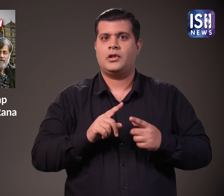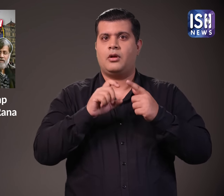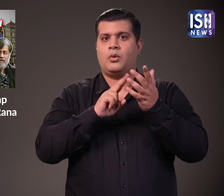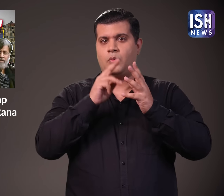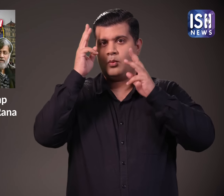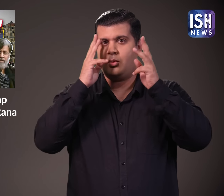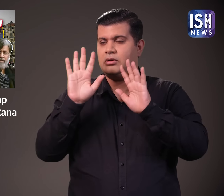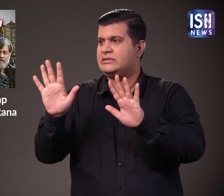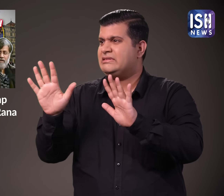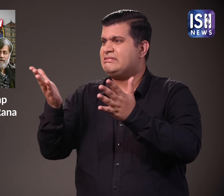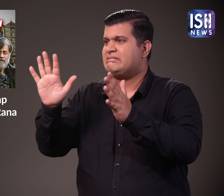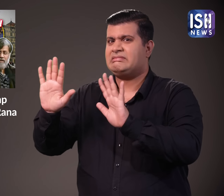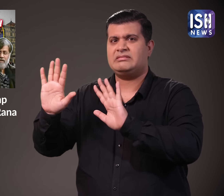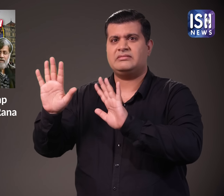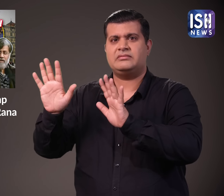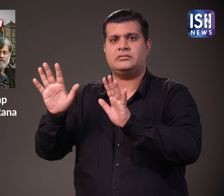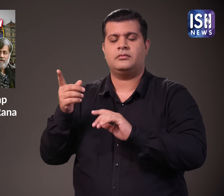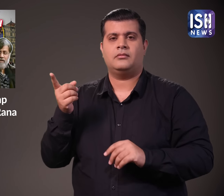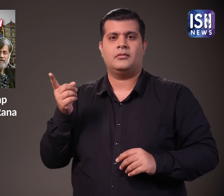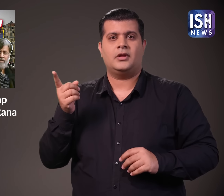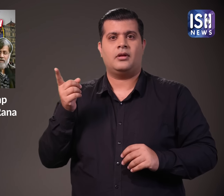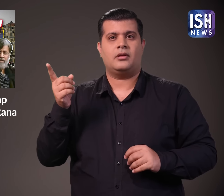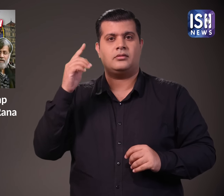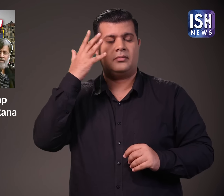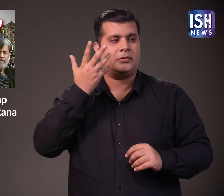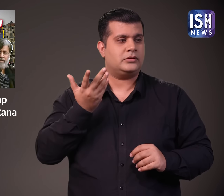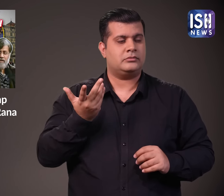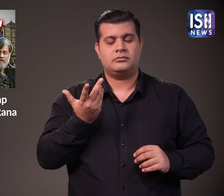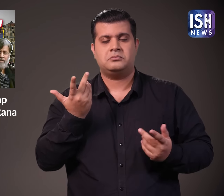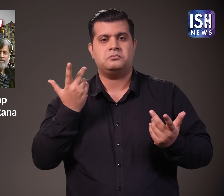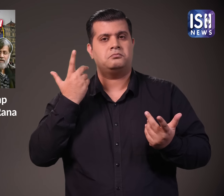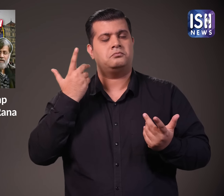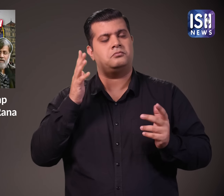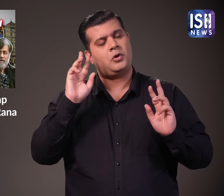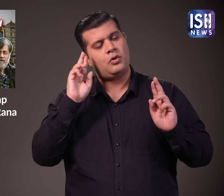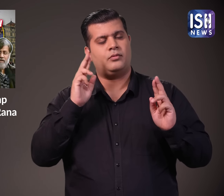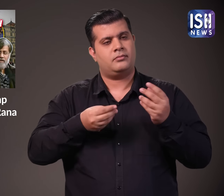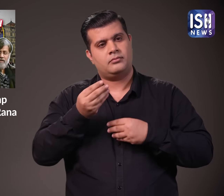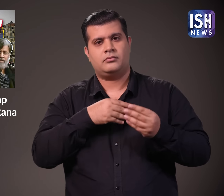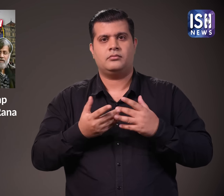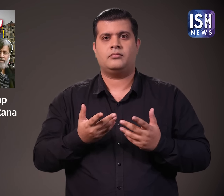Musk is worried and Trump has assured that the economy will get better.